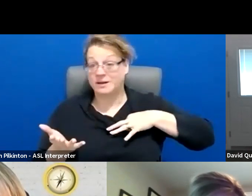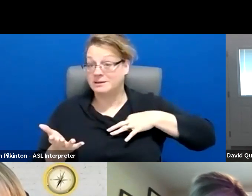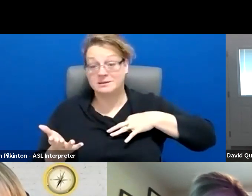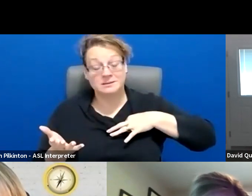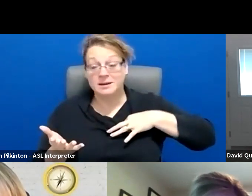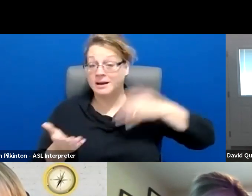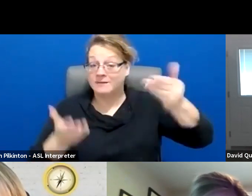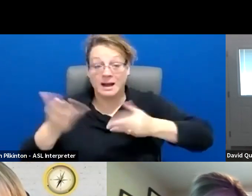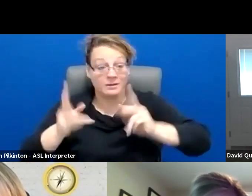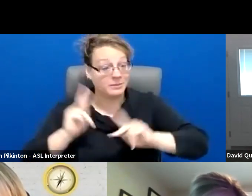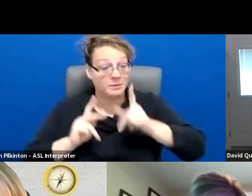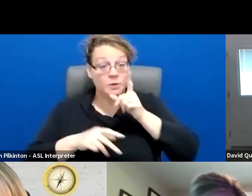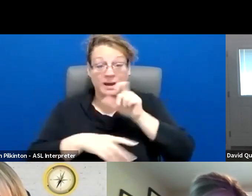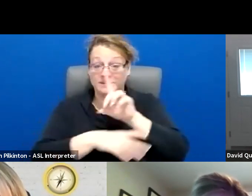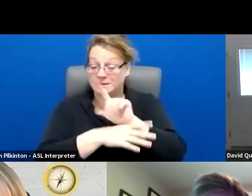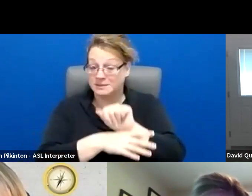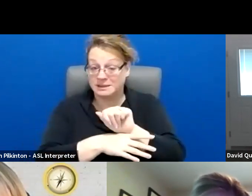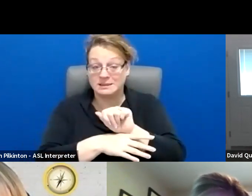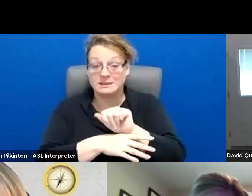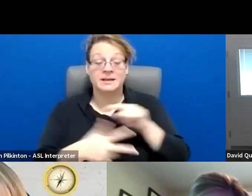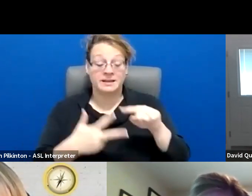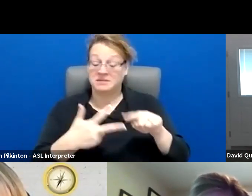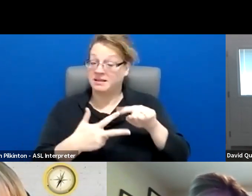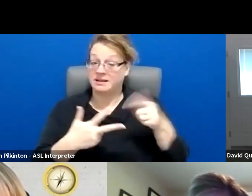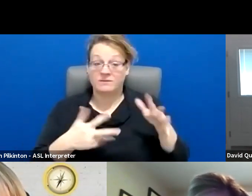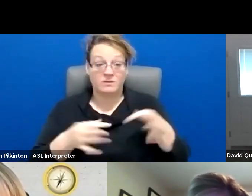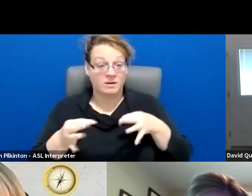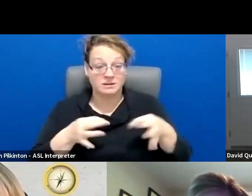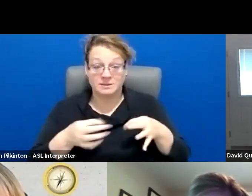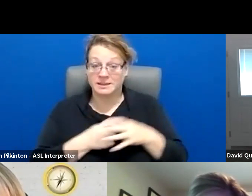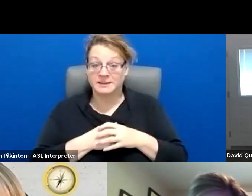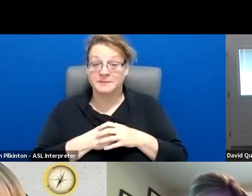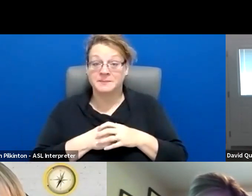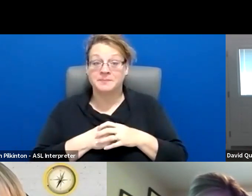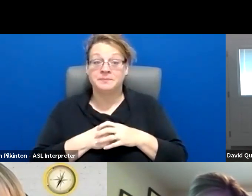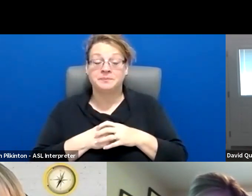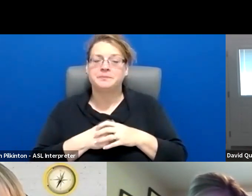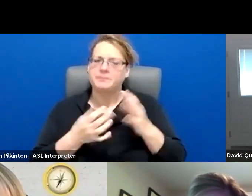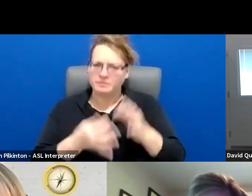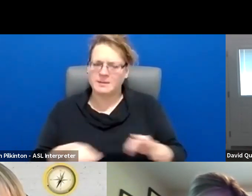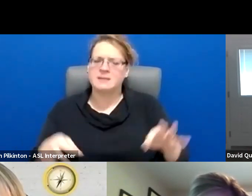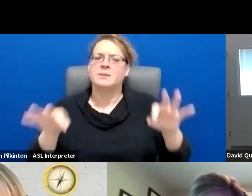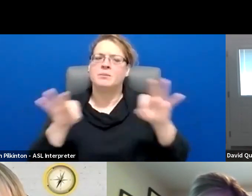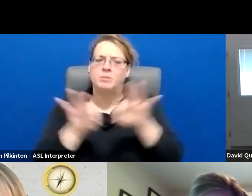What are you doing and why are you doing it?